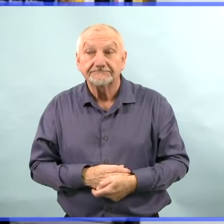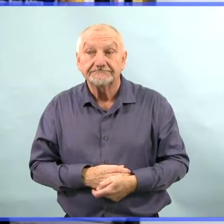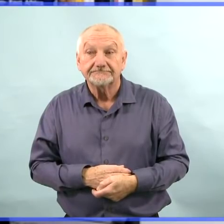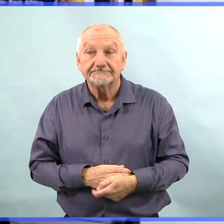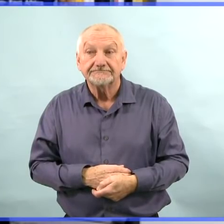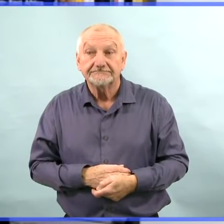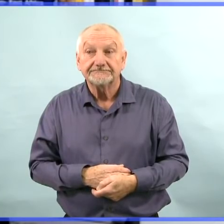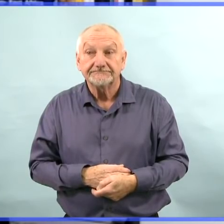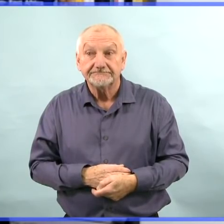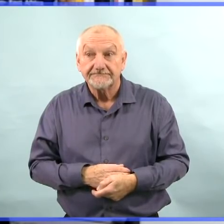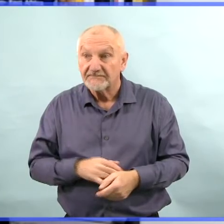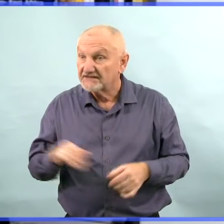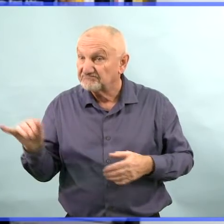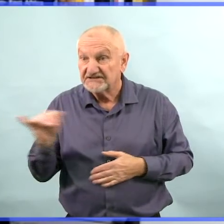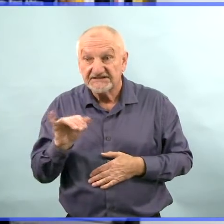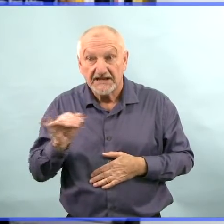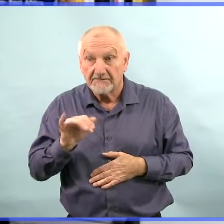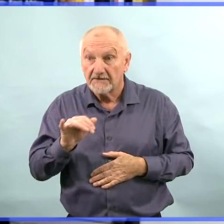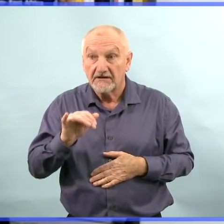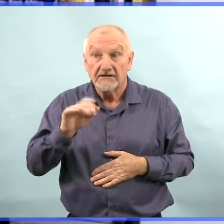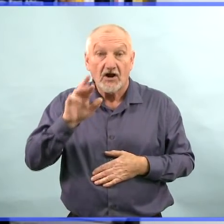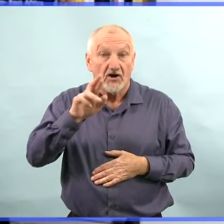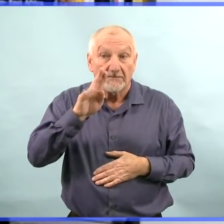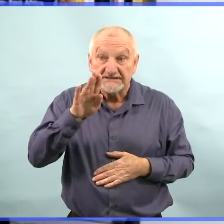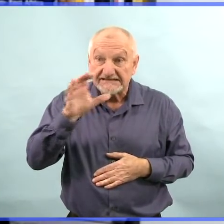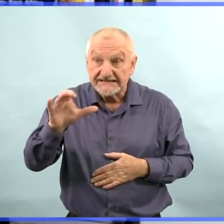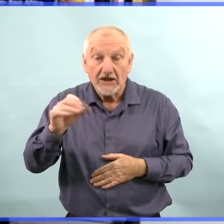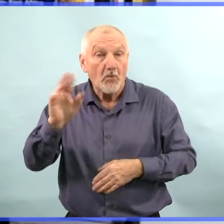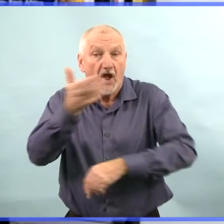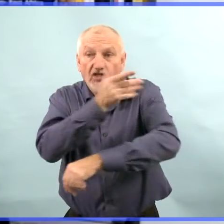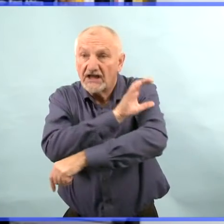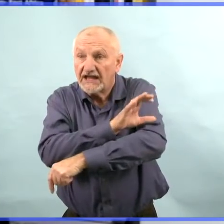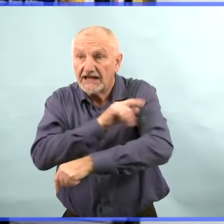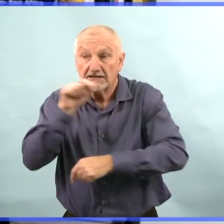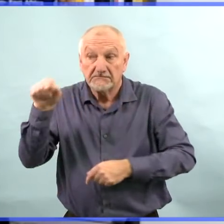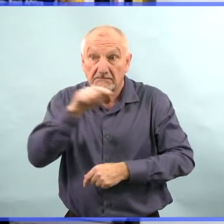for a period of time after the child receives the vaccine to ensure that they don't have